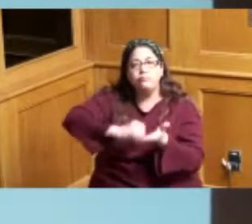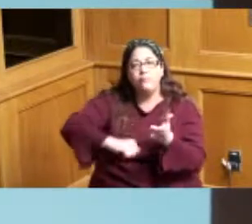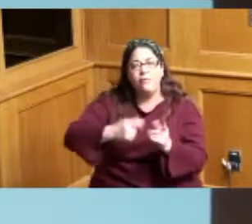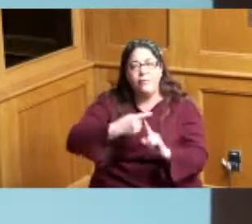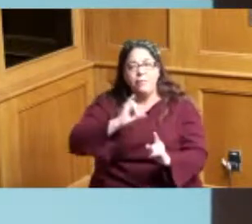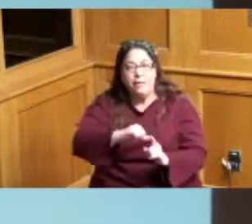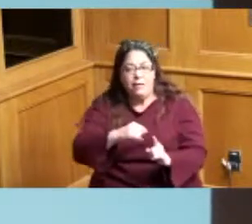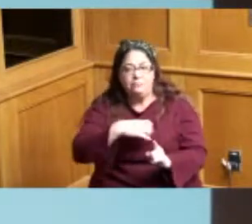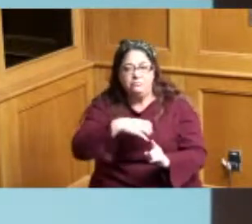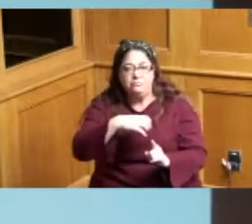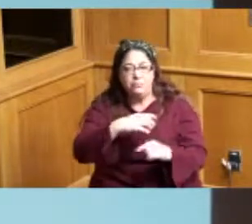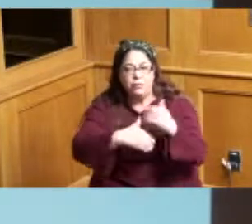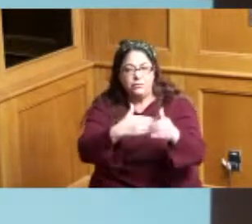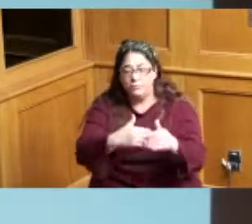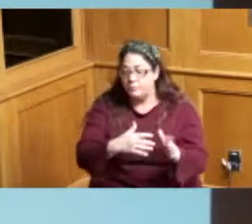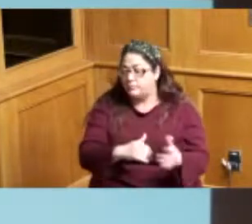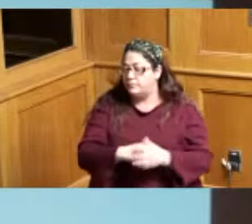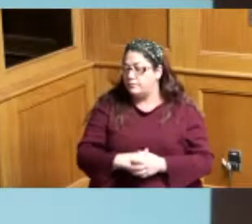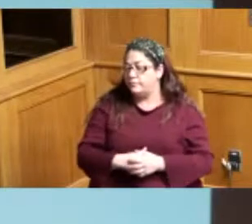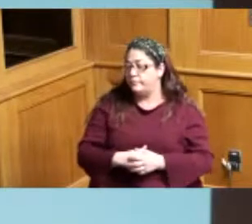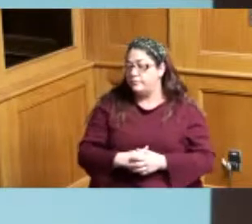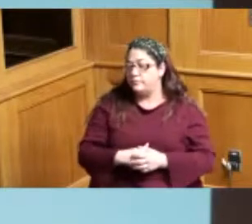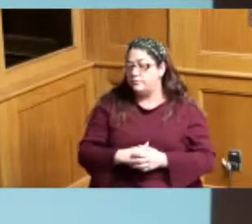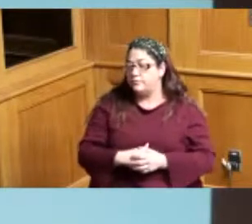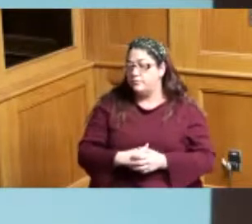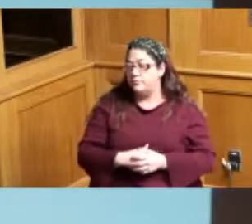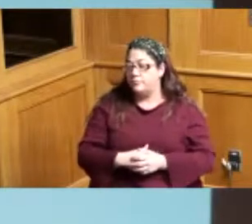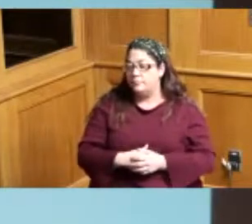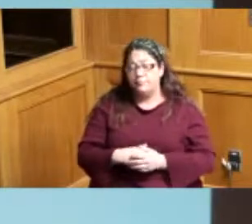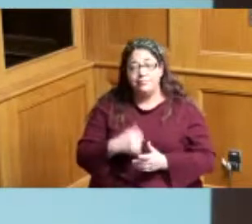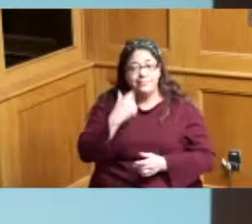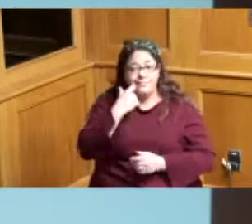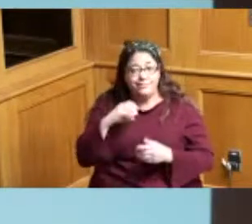in addition to that as part of this framework as MaryLynn mentioned we are planning to have